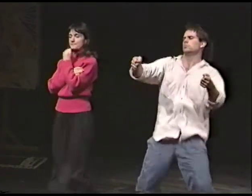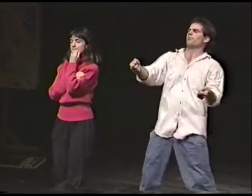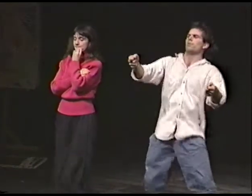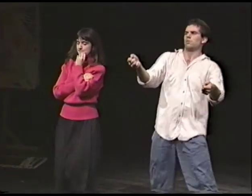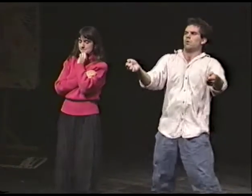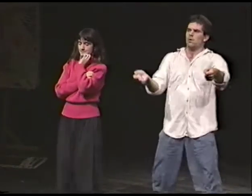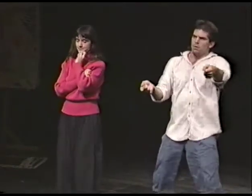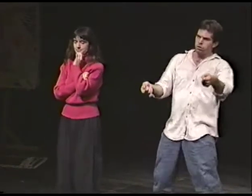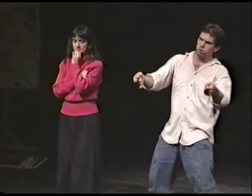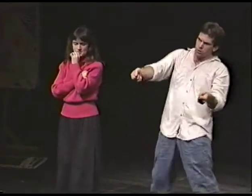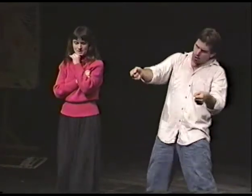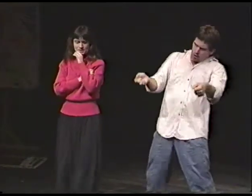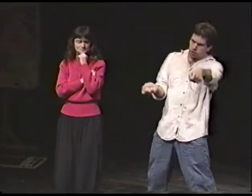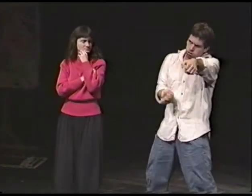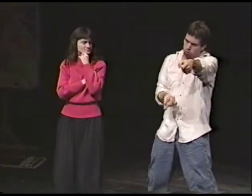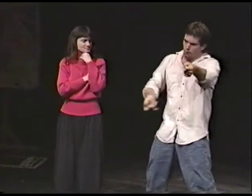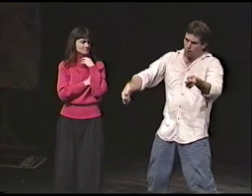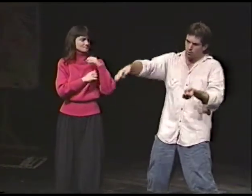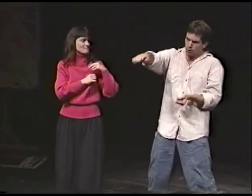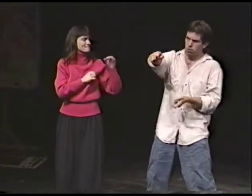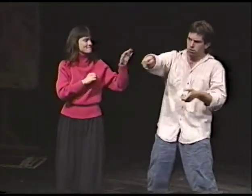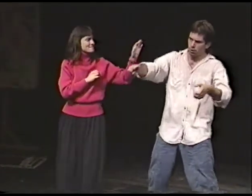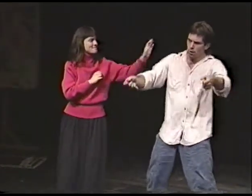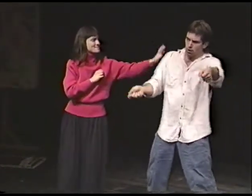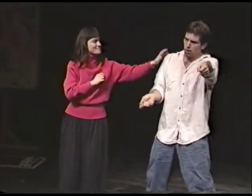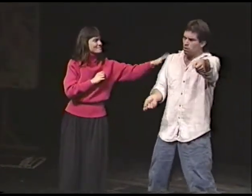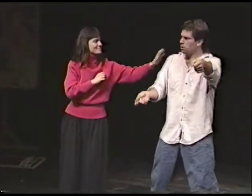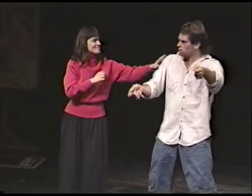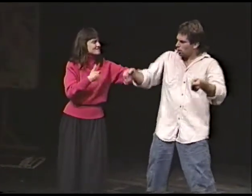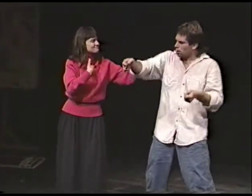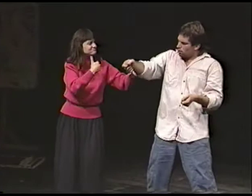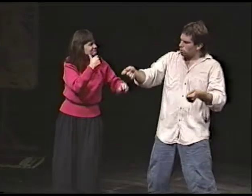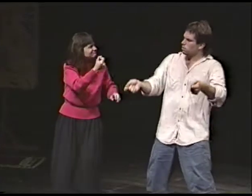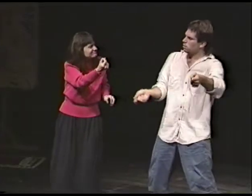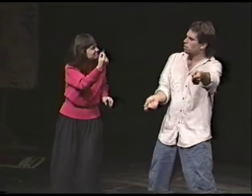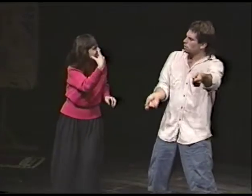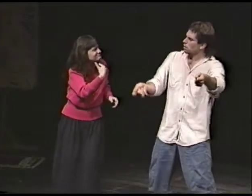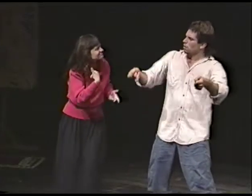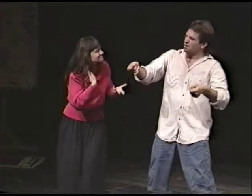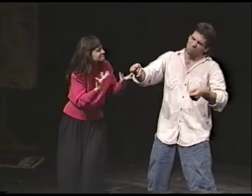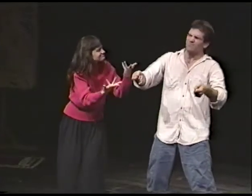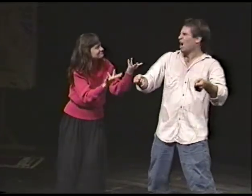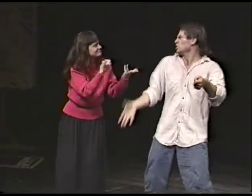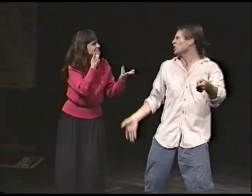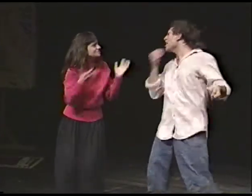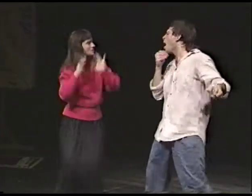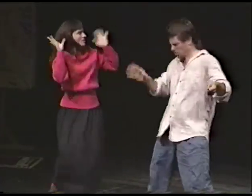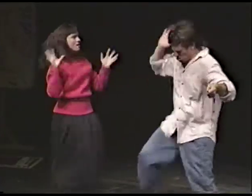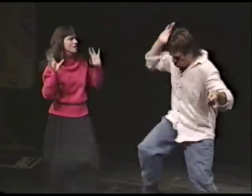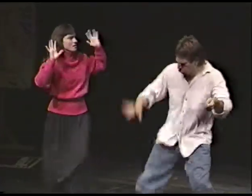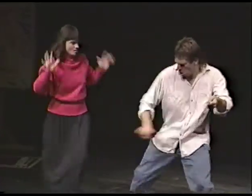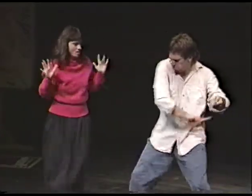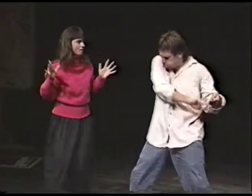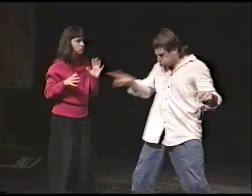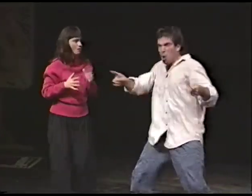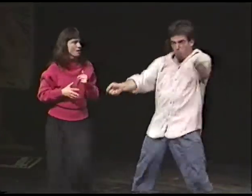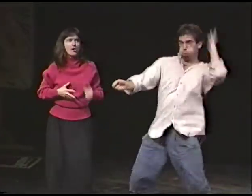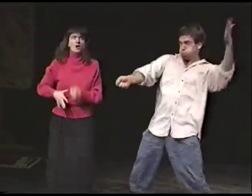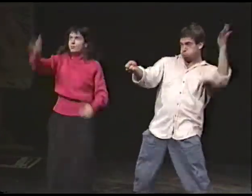Driving, driving, driving. I don't understand. Shut up! What's wrong? He floored it!